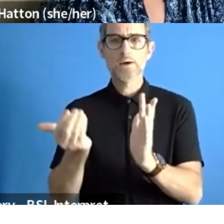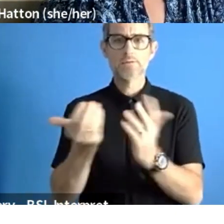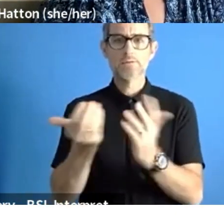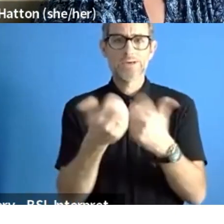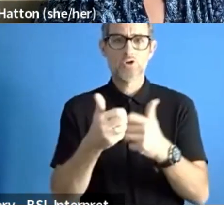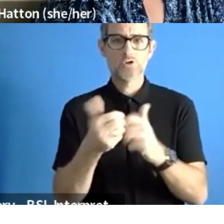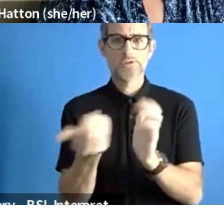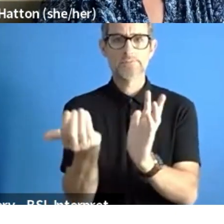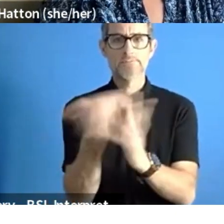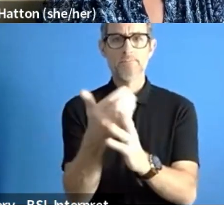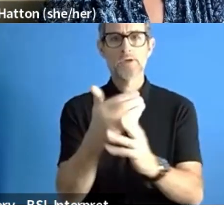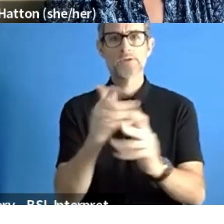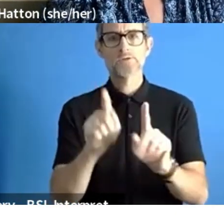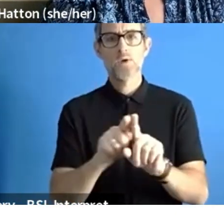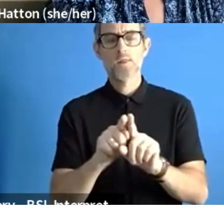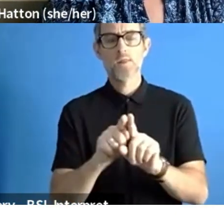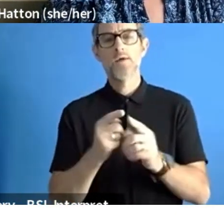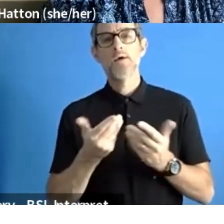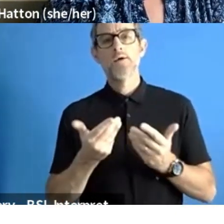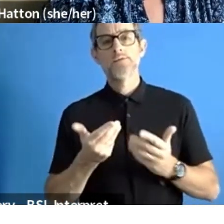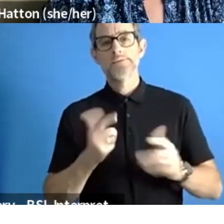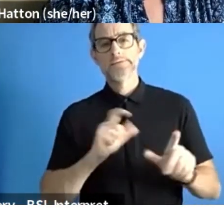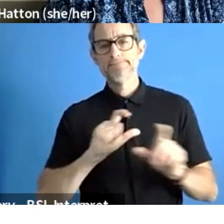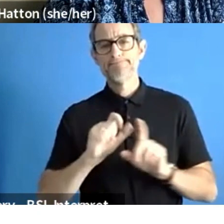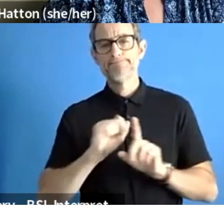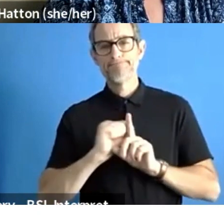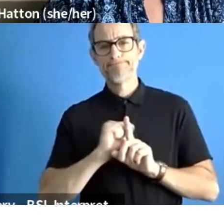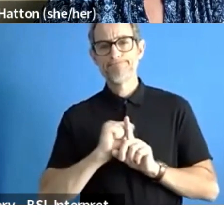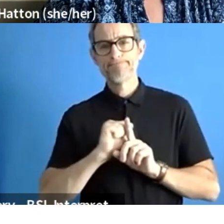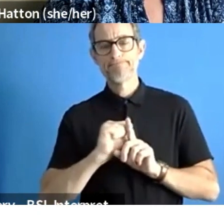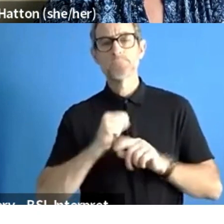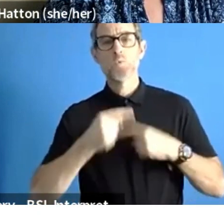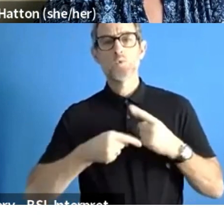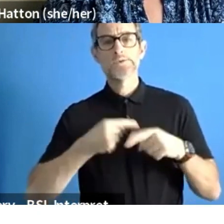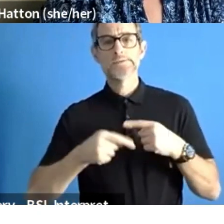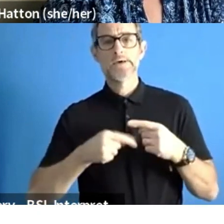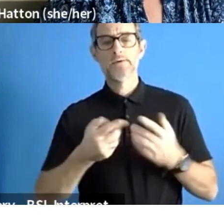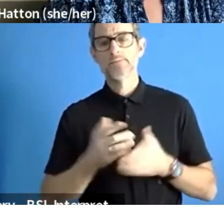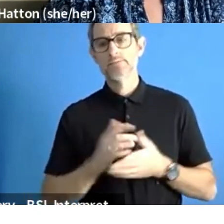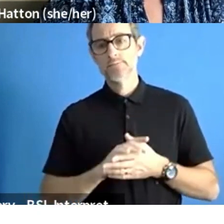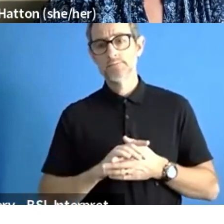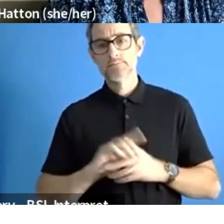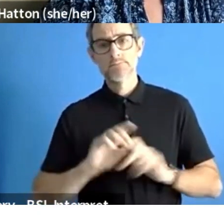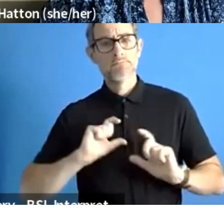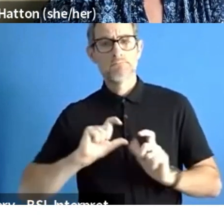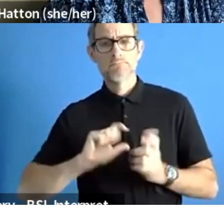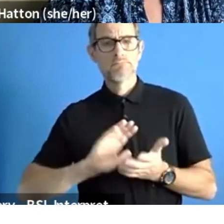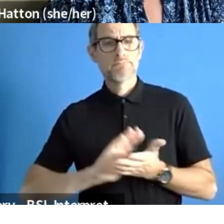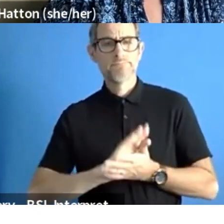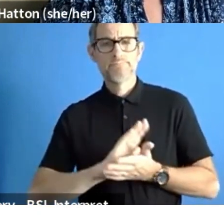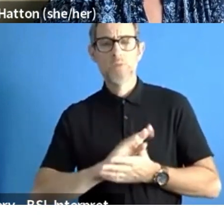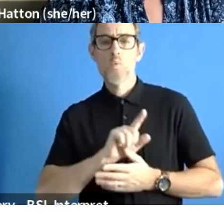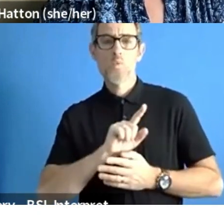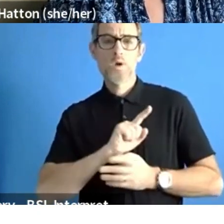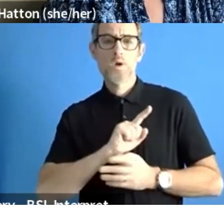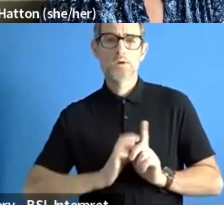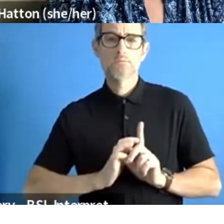It is a journey of continuous improvement and what a great gyreny to be on because the more we improve in this area, the more